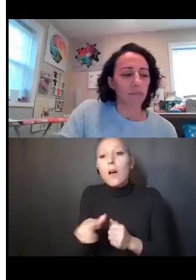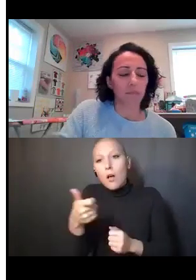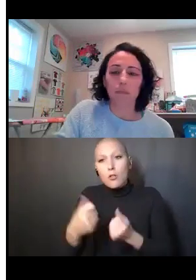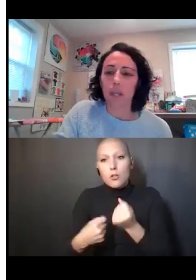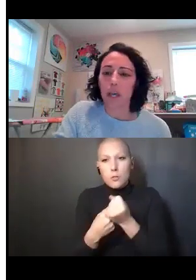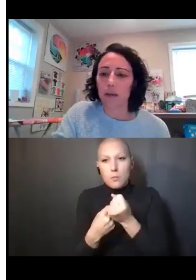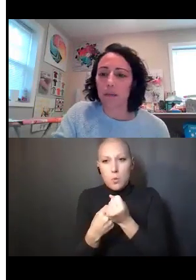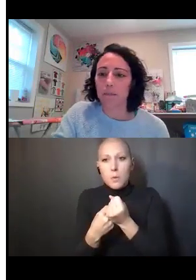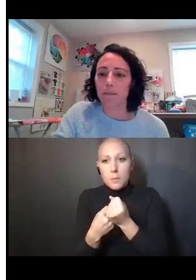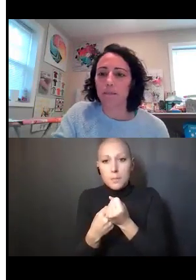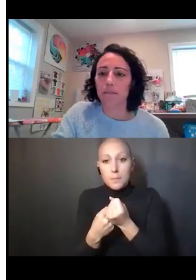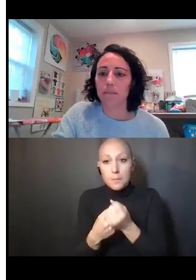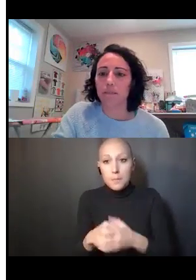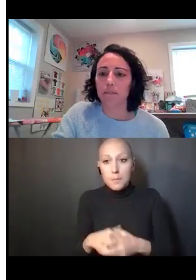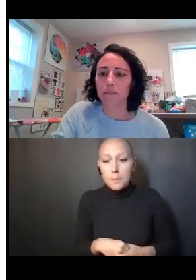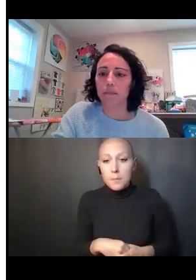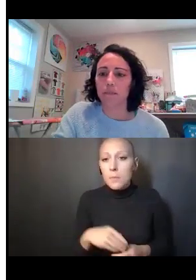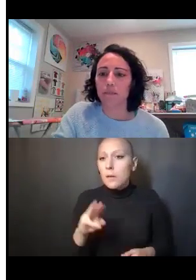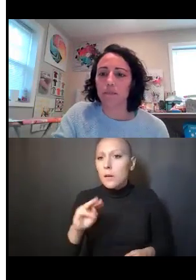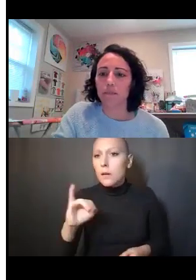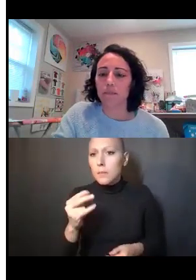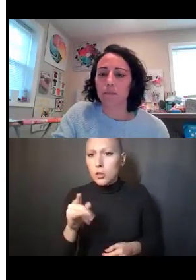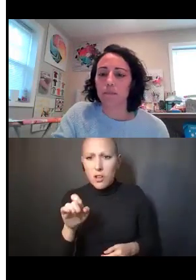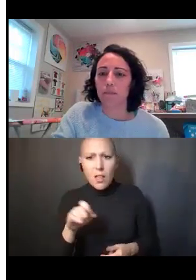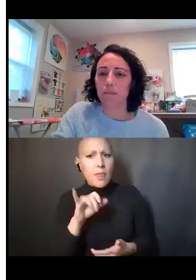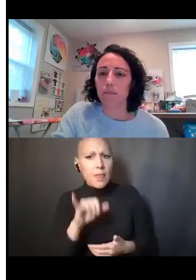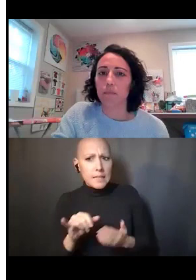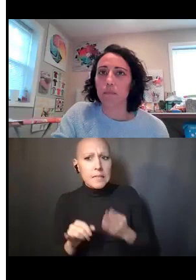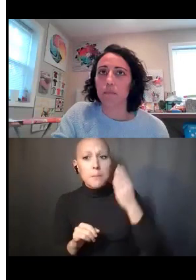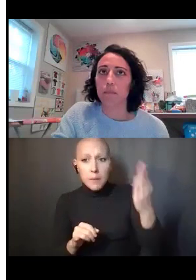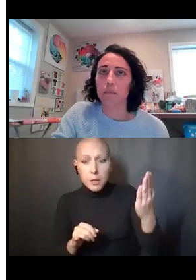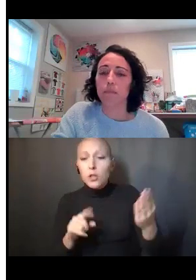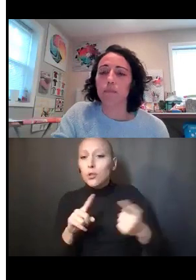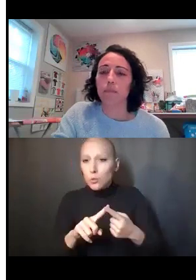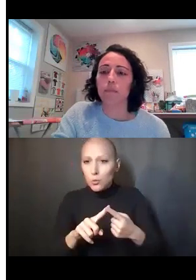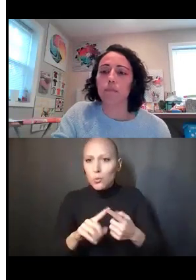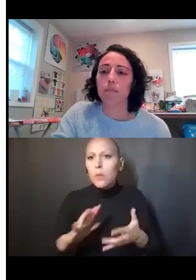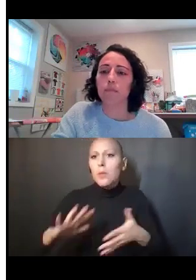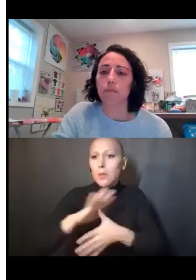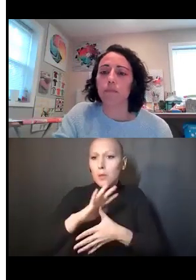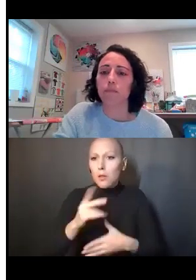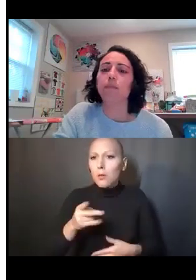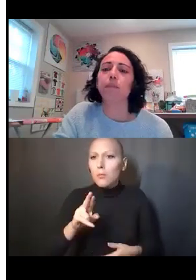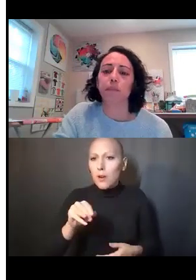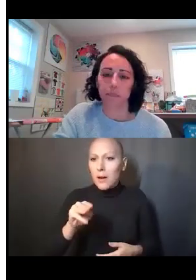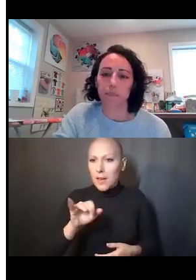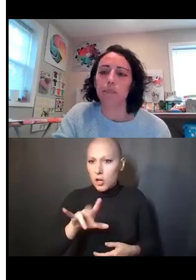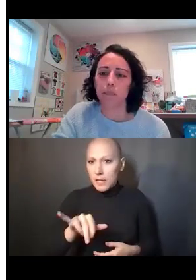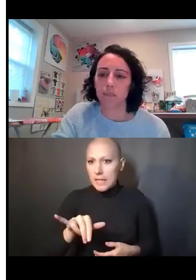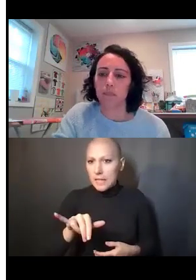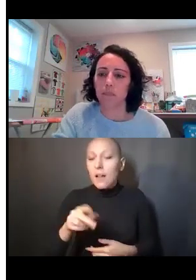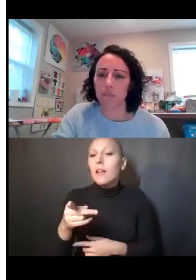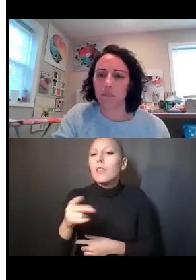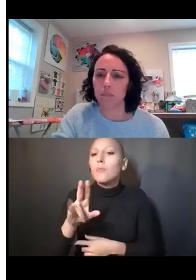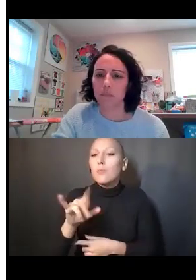Michelle Bulls: That would be submitted to the prime, and the prime still reports on the total. Kristin Ta: Mmmhmm.